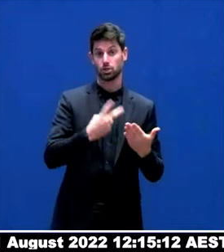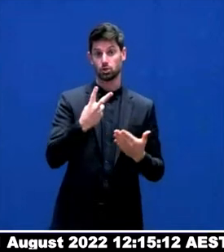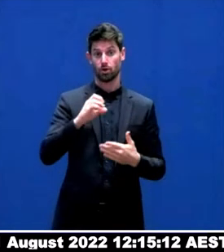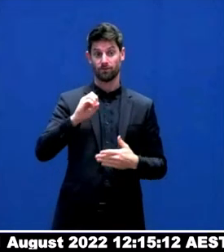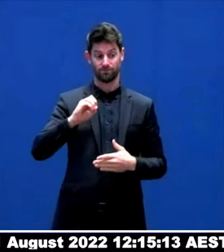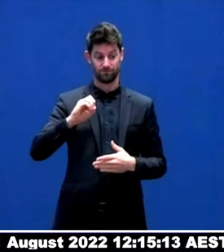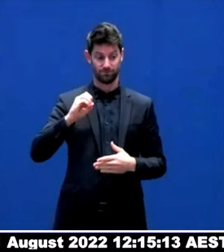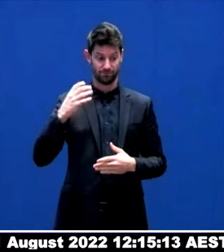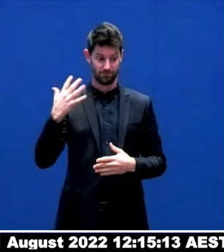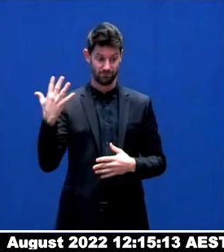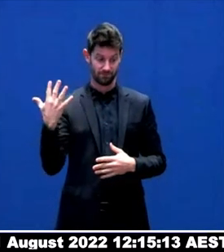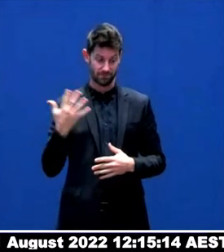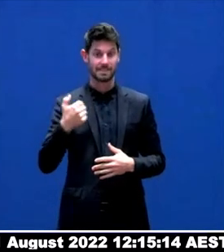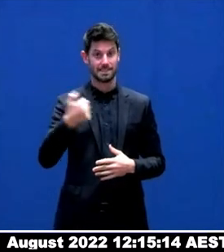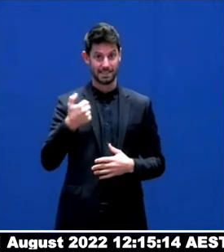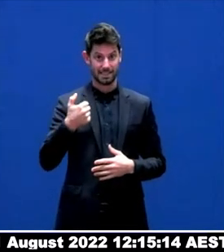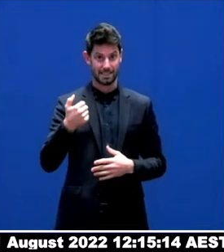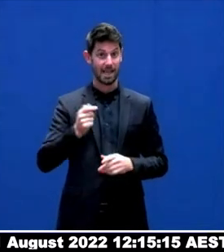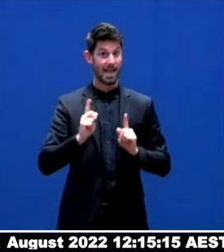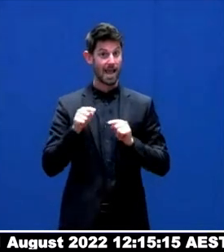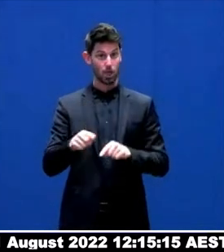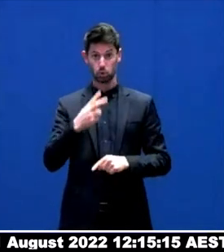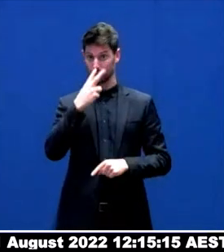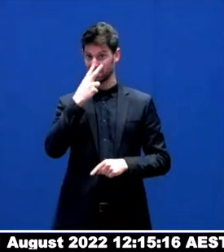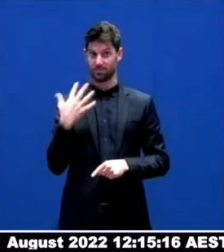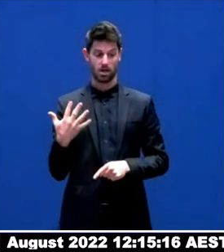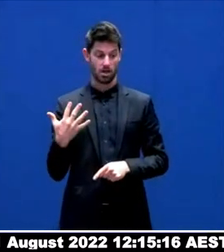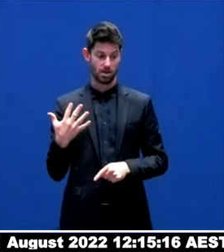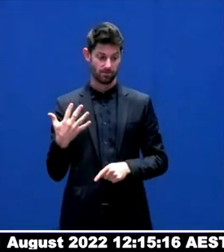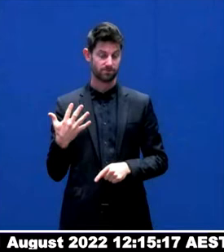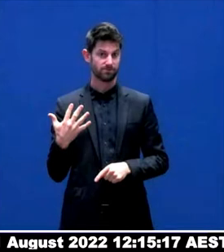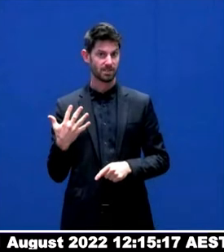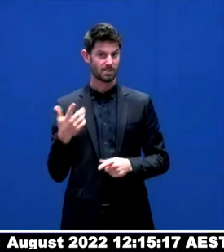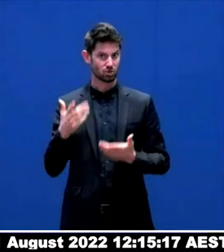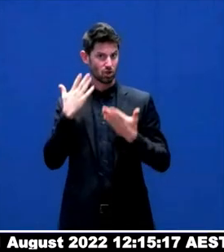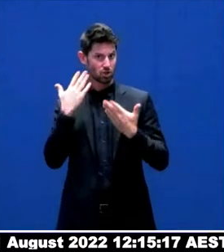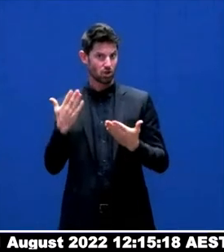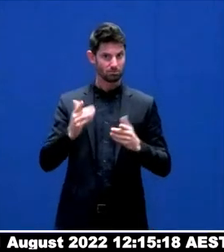she's now 25 but she's not sure where she is or what might happen to her. And I'm not asking you to talk about her circumstances.